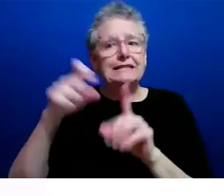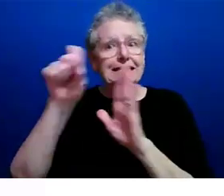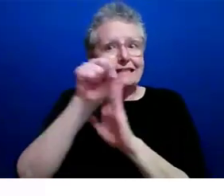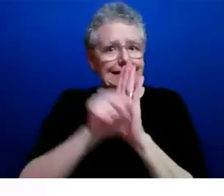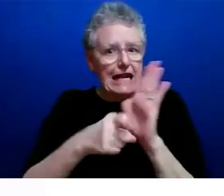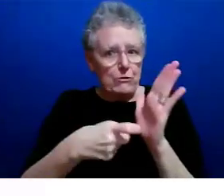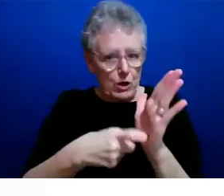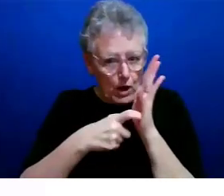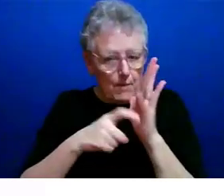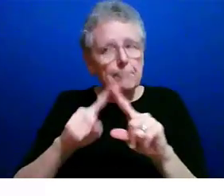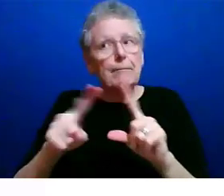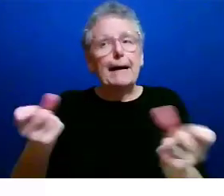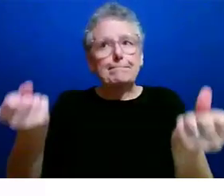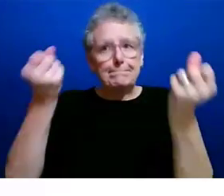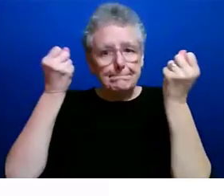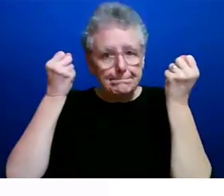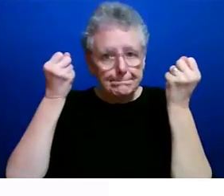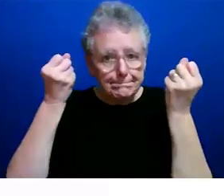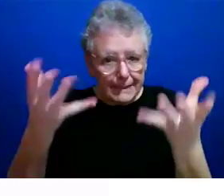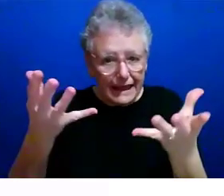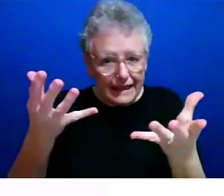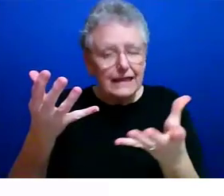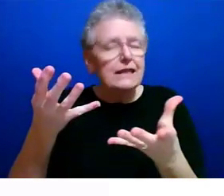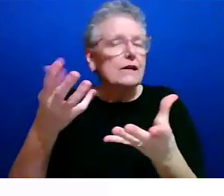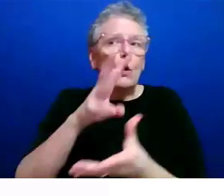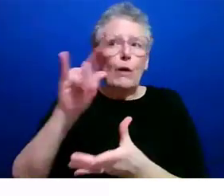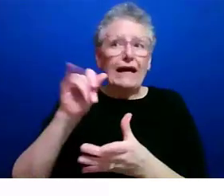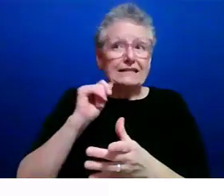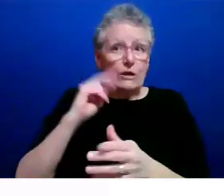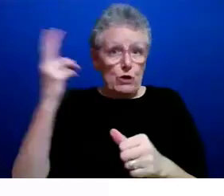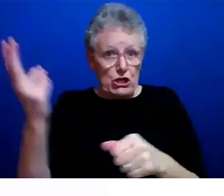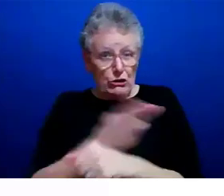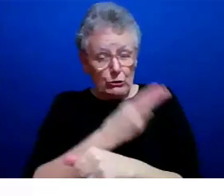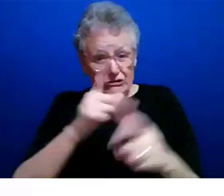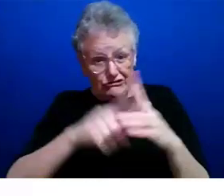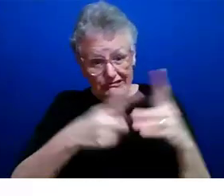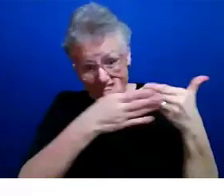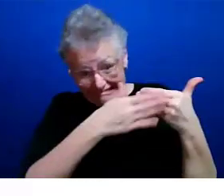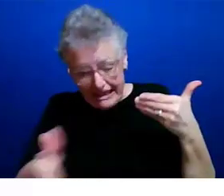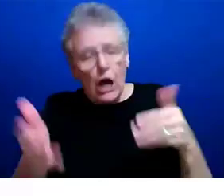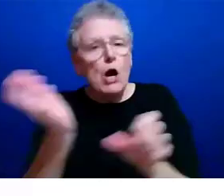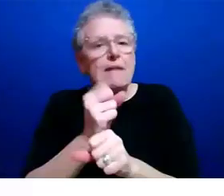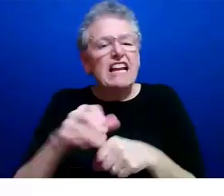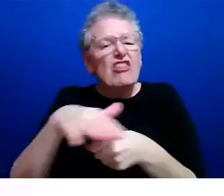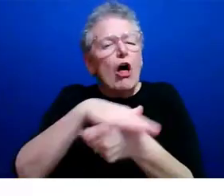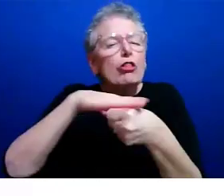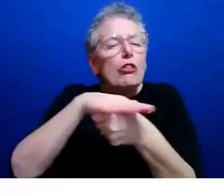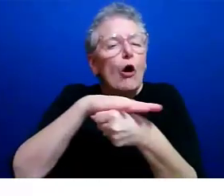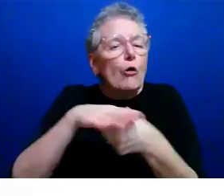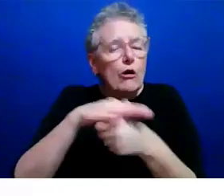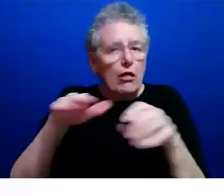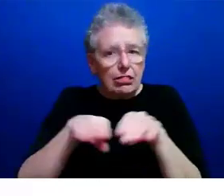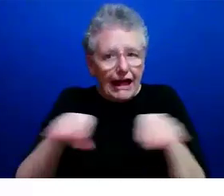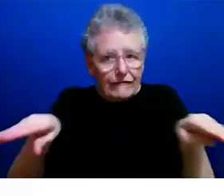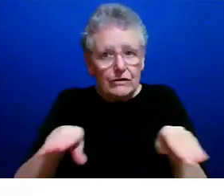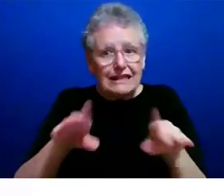But many implementation decisions are made at the local level. Districts and ISD have flexibility